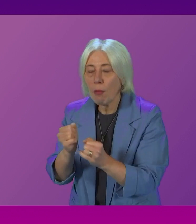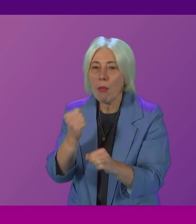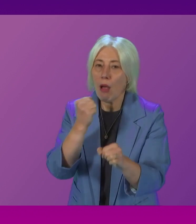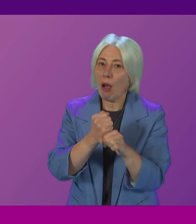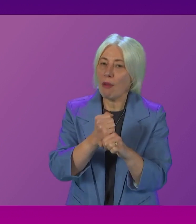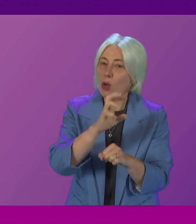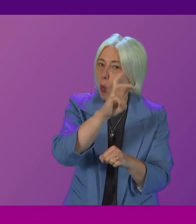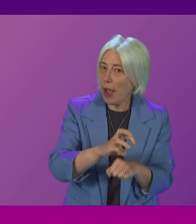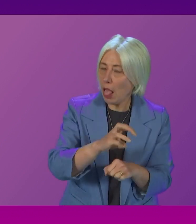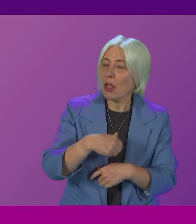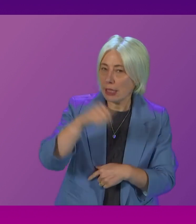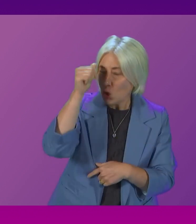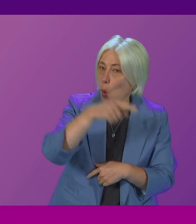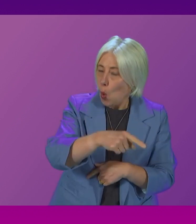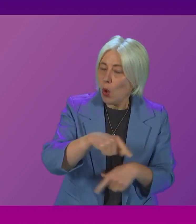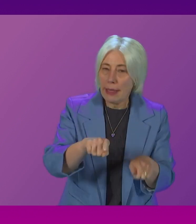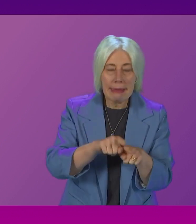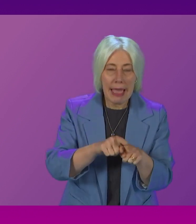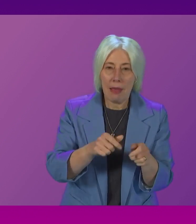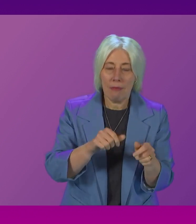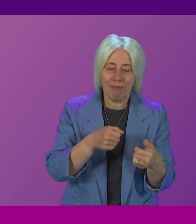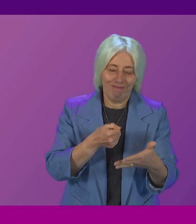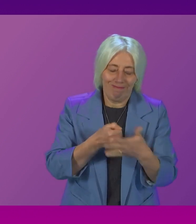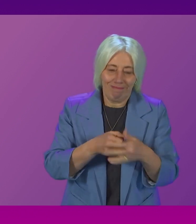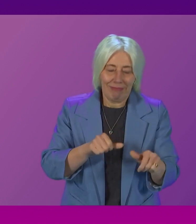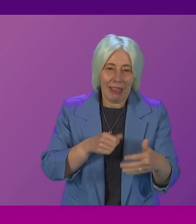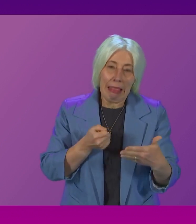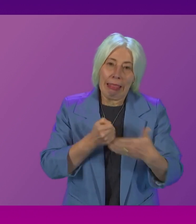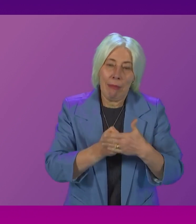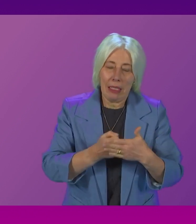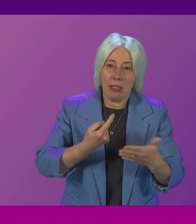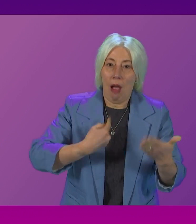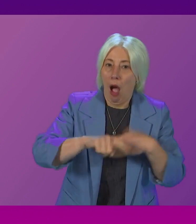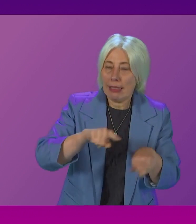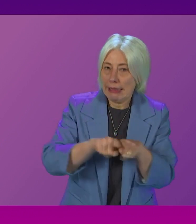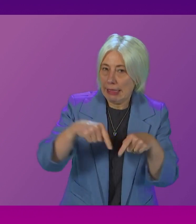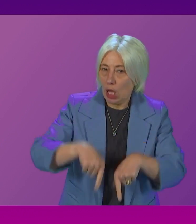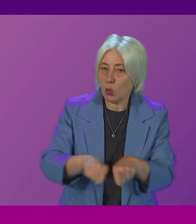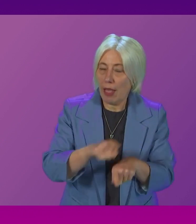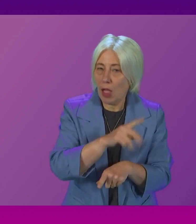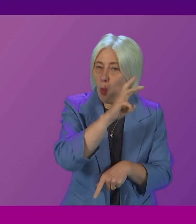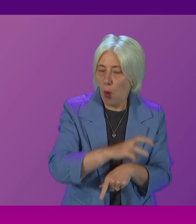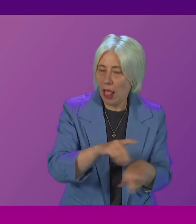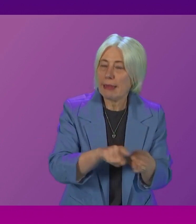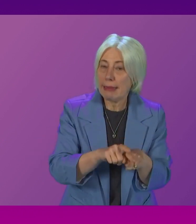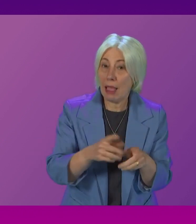which is working within the same constraints as we are—constraints that the UK Government has imposed